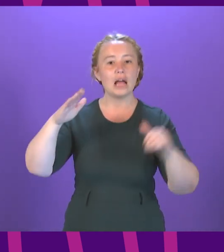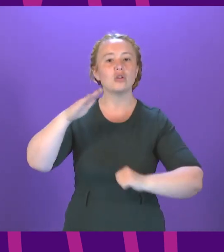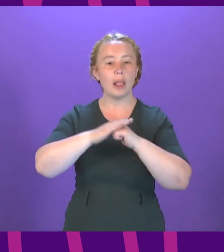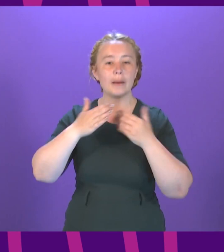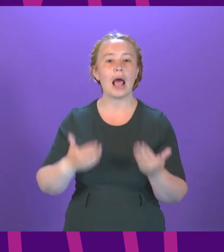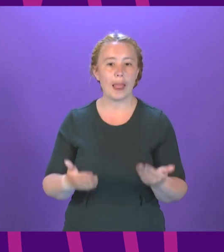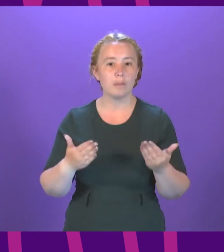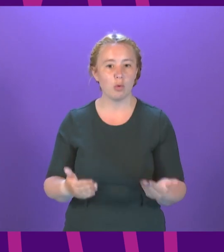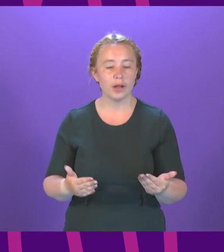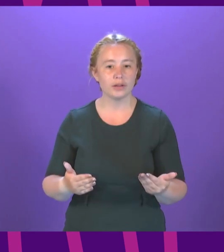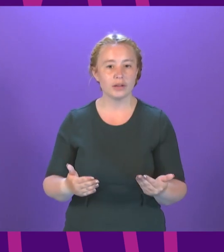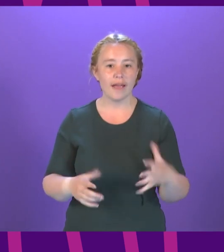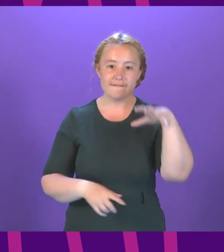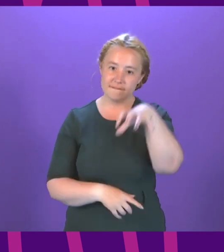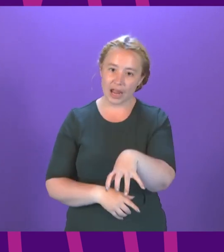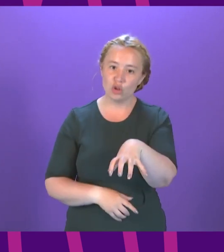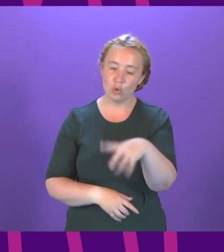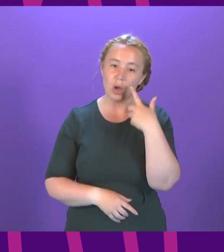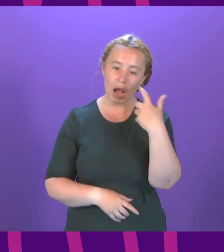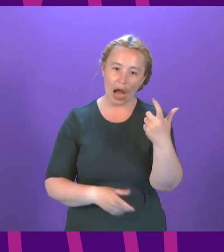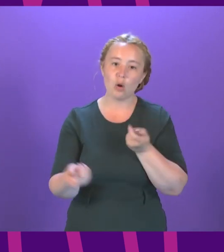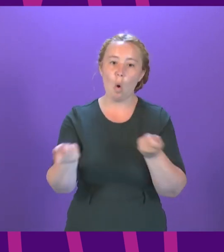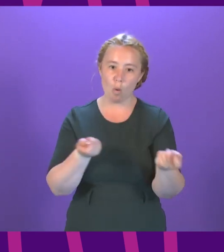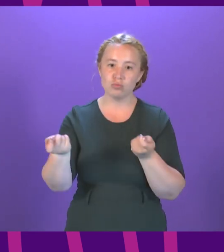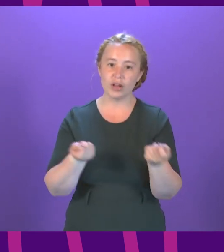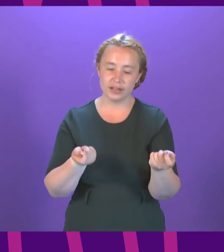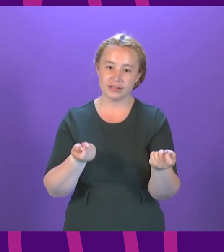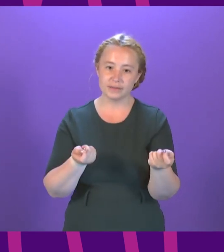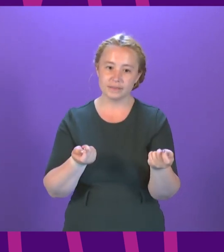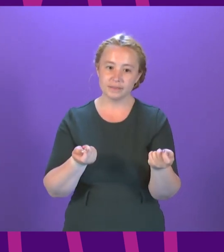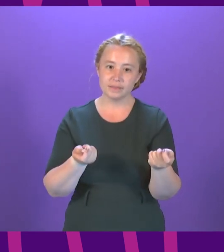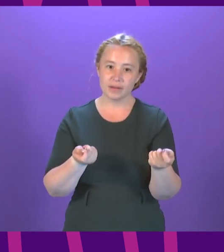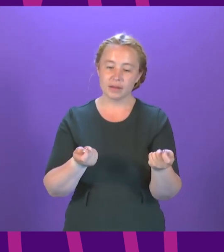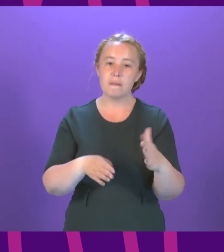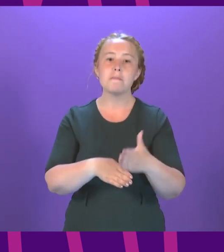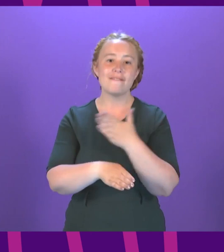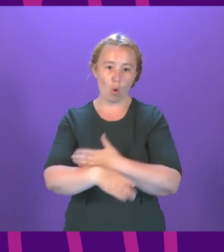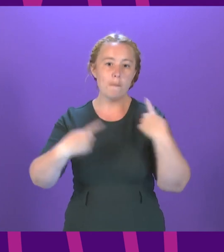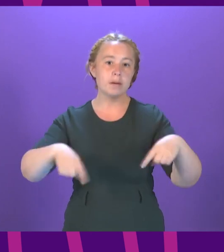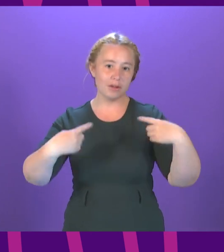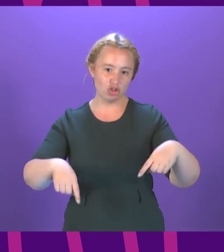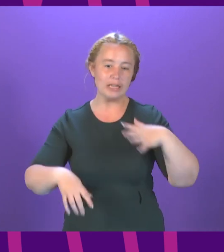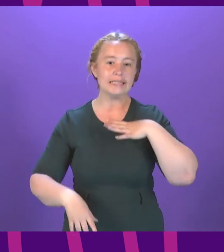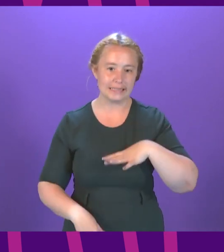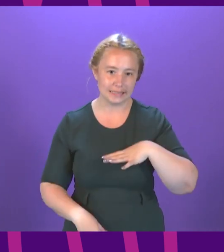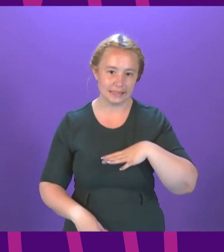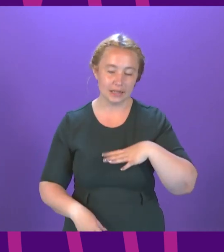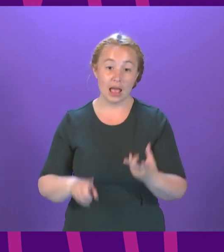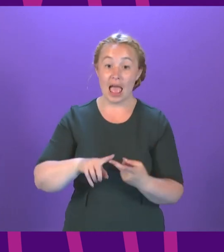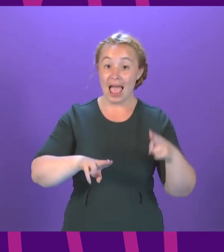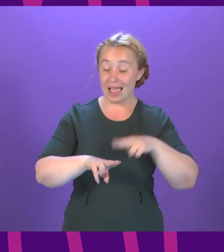venues to operate without permission. There is a process to apply to stage larger events,